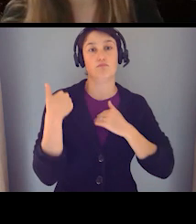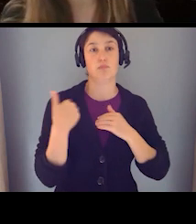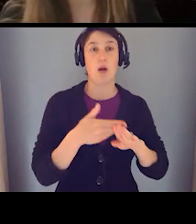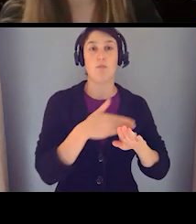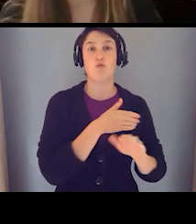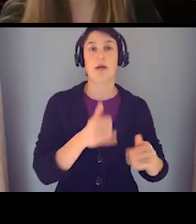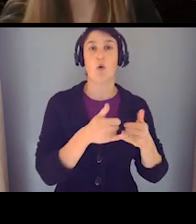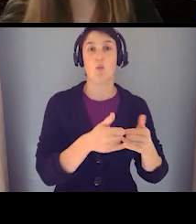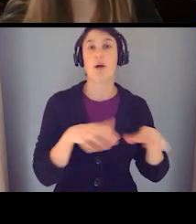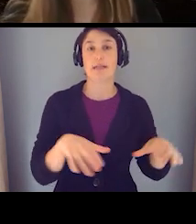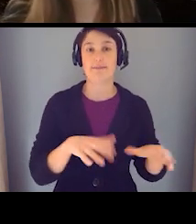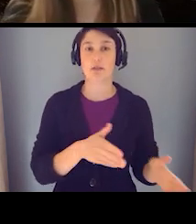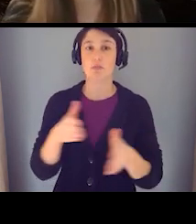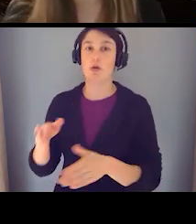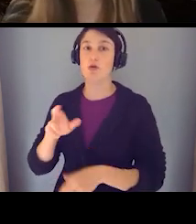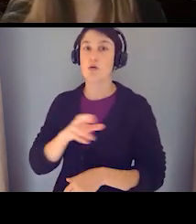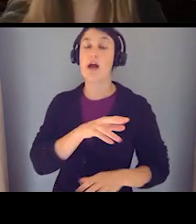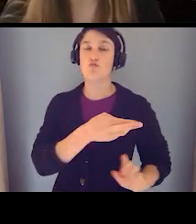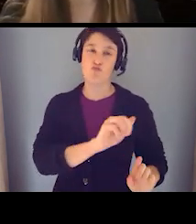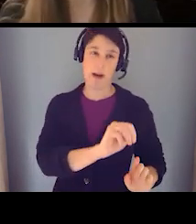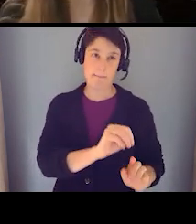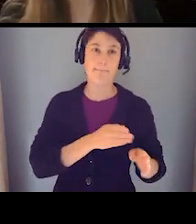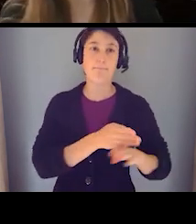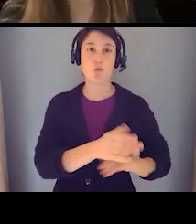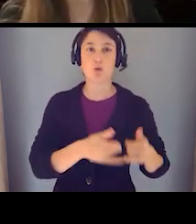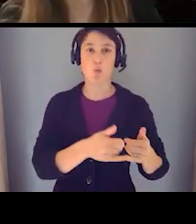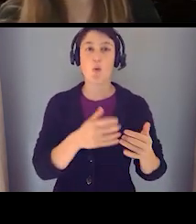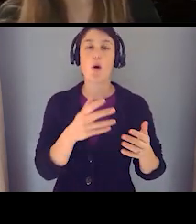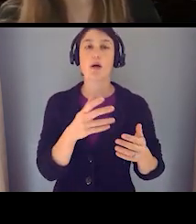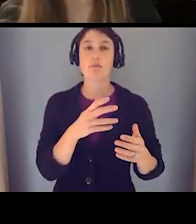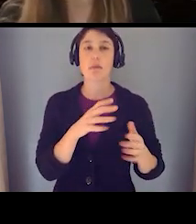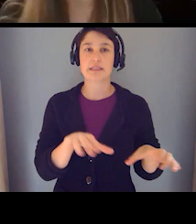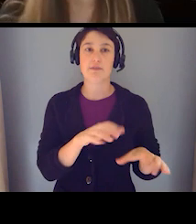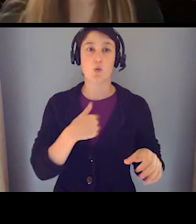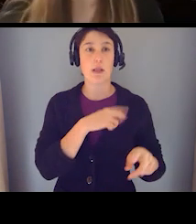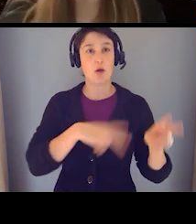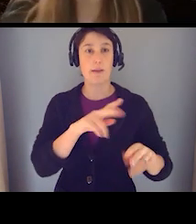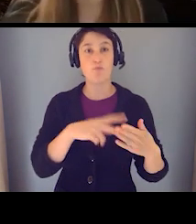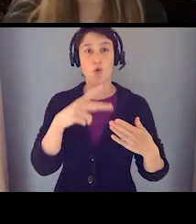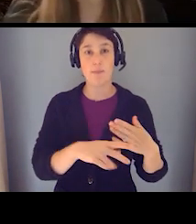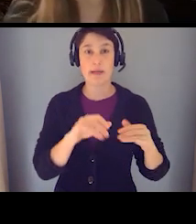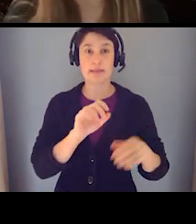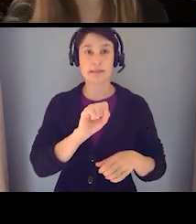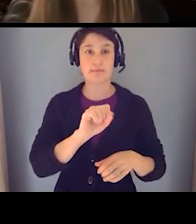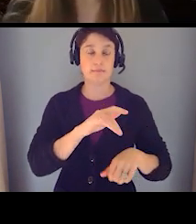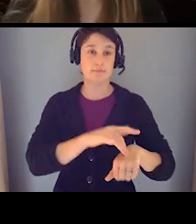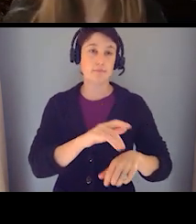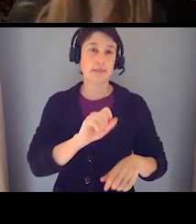So we look at programmatic state visits; we do desk reviews through a contractor. Many of you may have had those before.